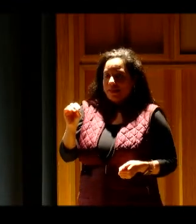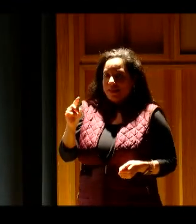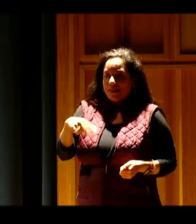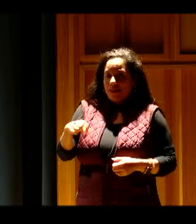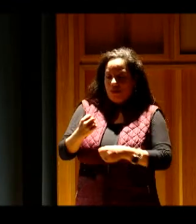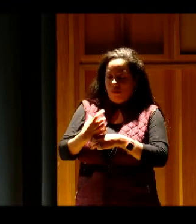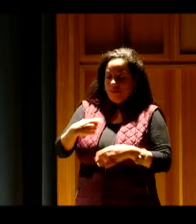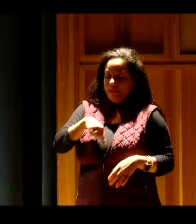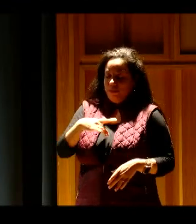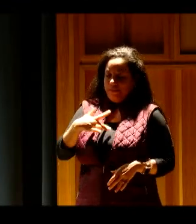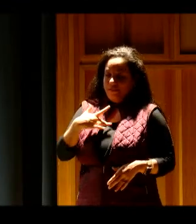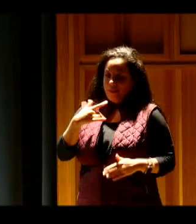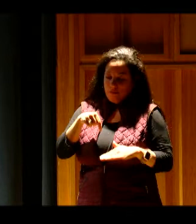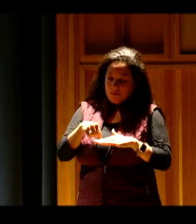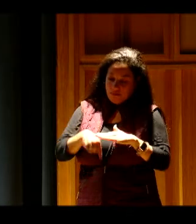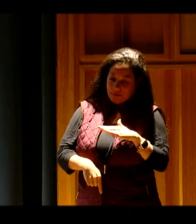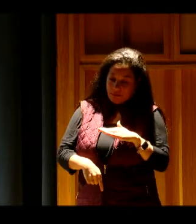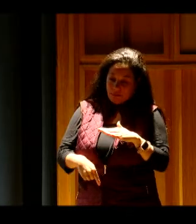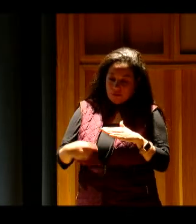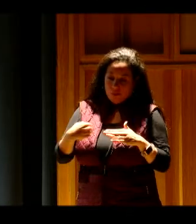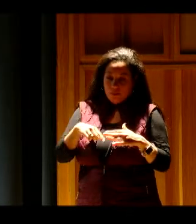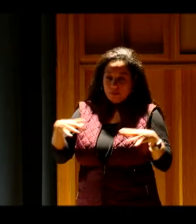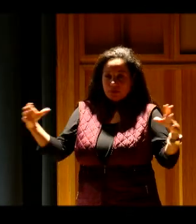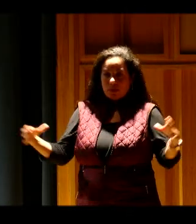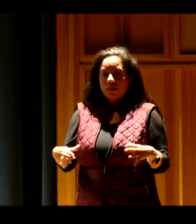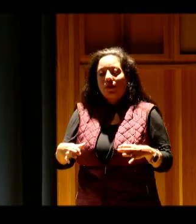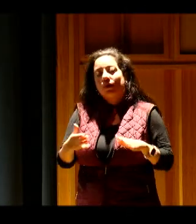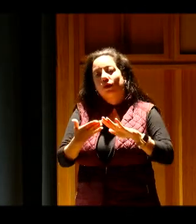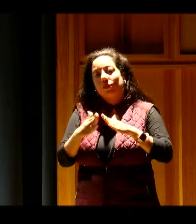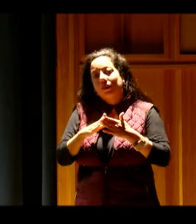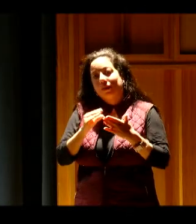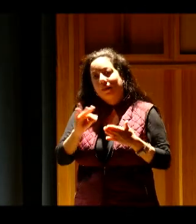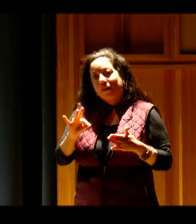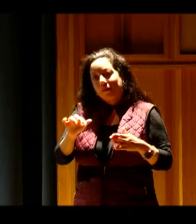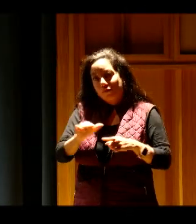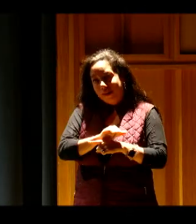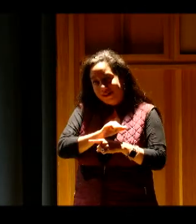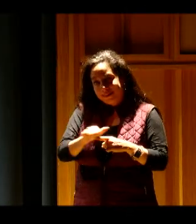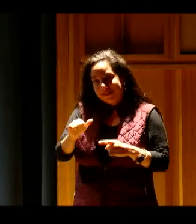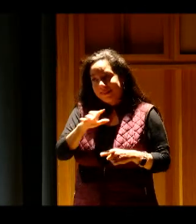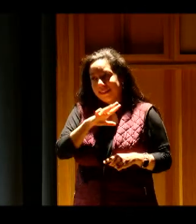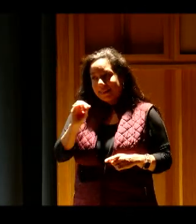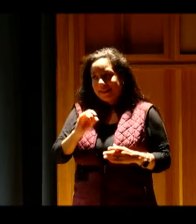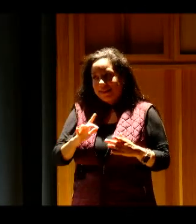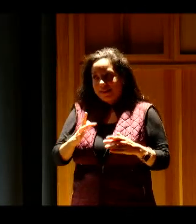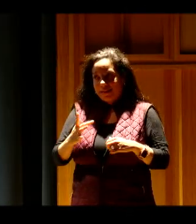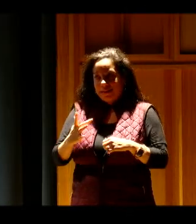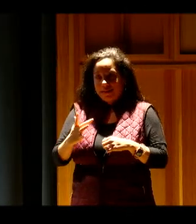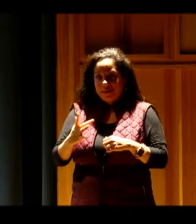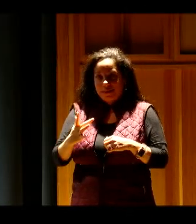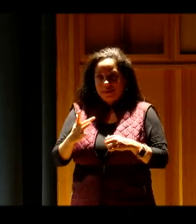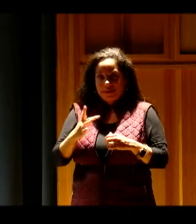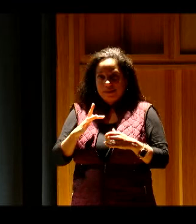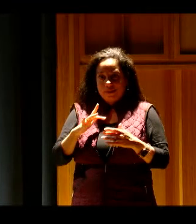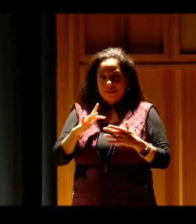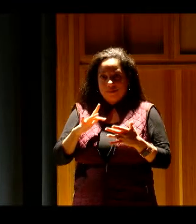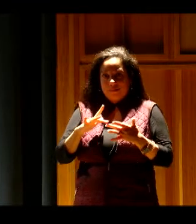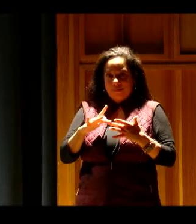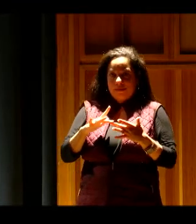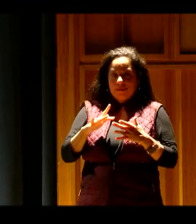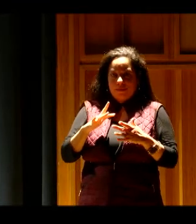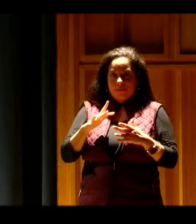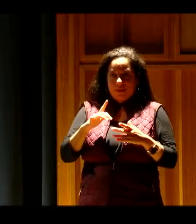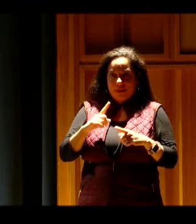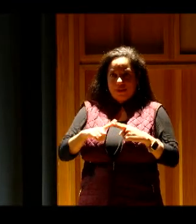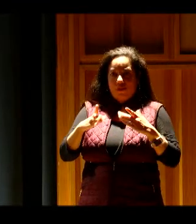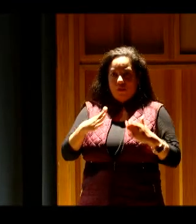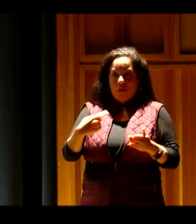They bring us together in communities of practice and they touch a different way of knowing which is so critical that we start to inhabit.